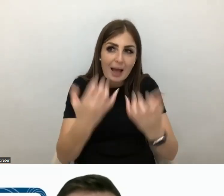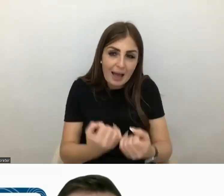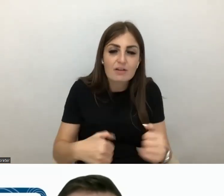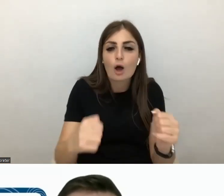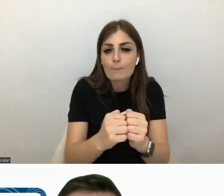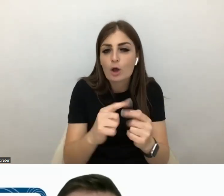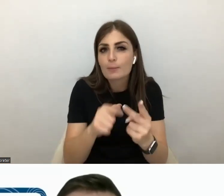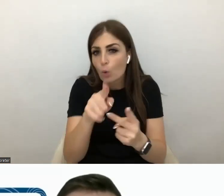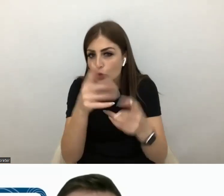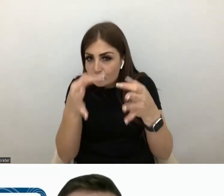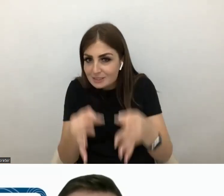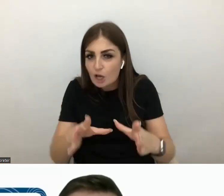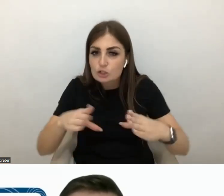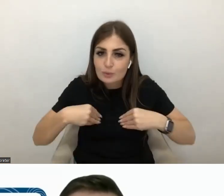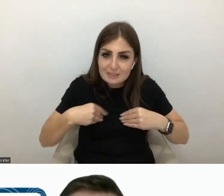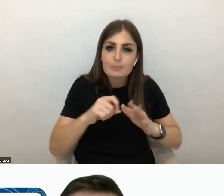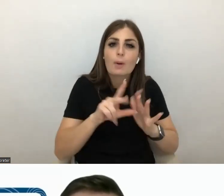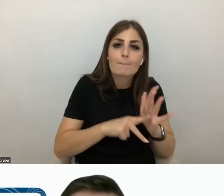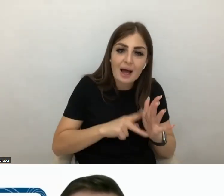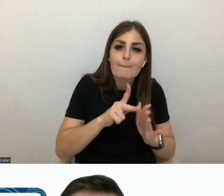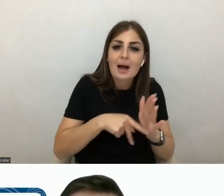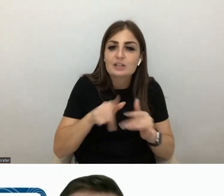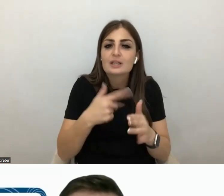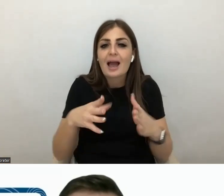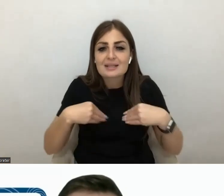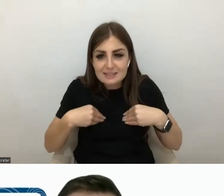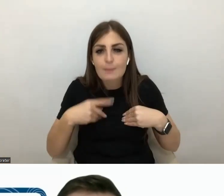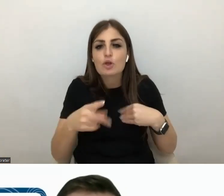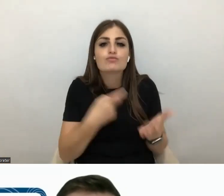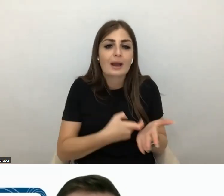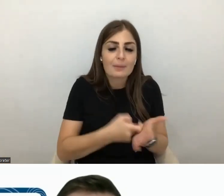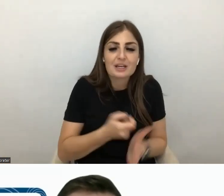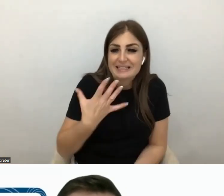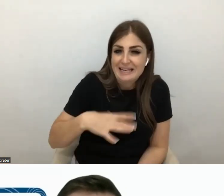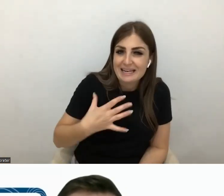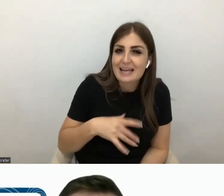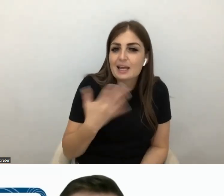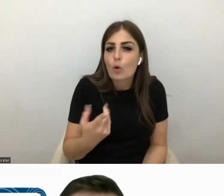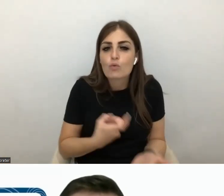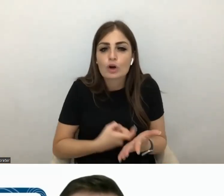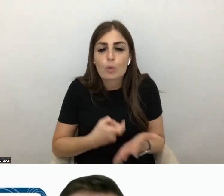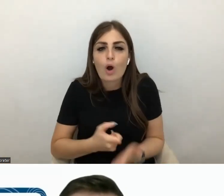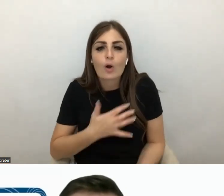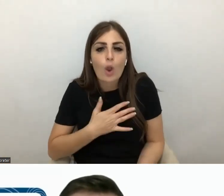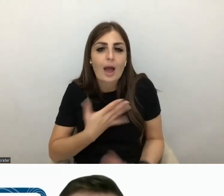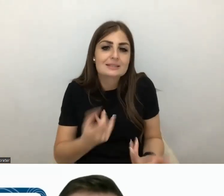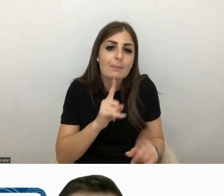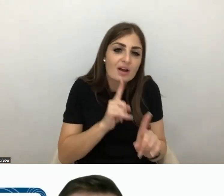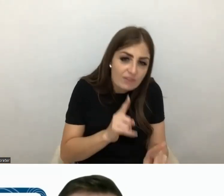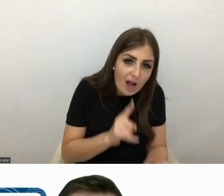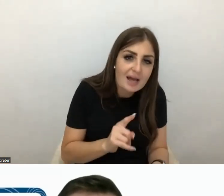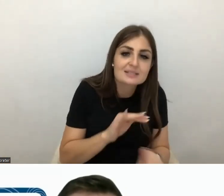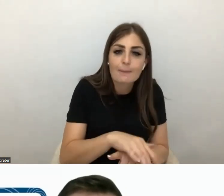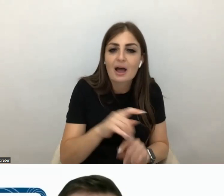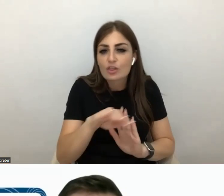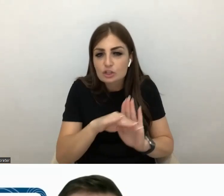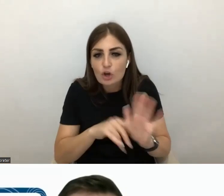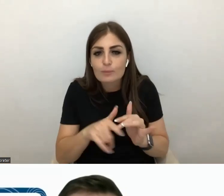decide to accept or partially accept the recommendation and would like advice about the Terms of Agreement